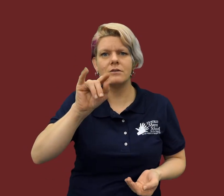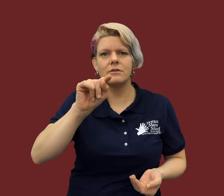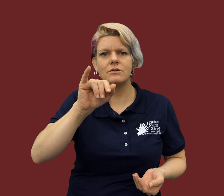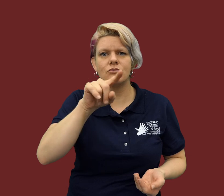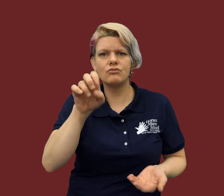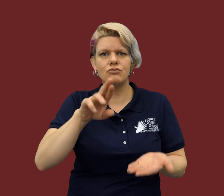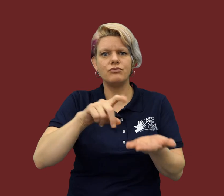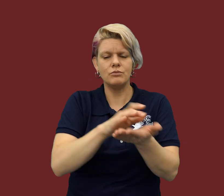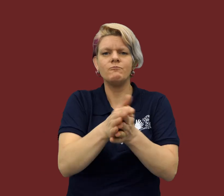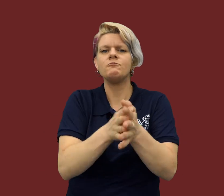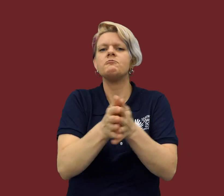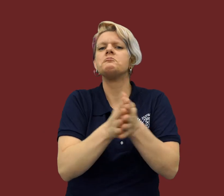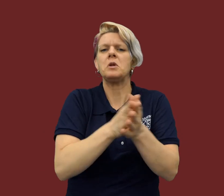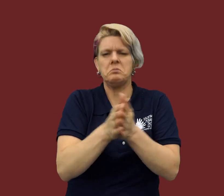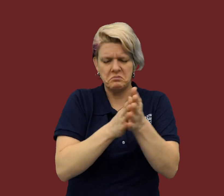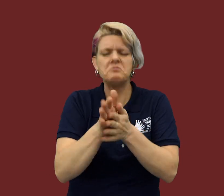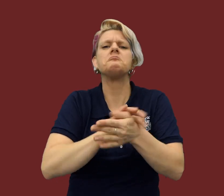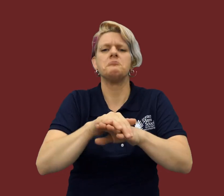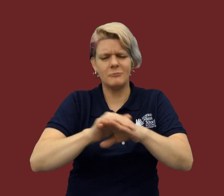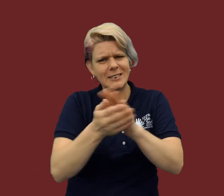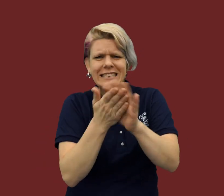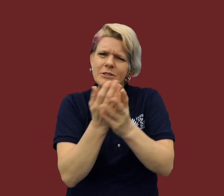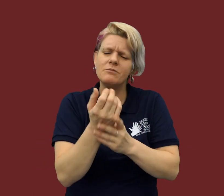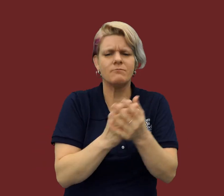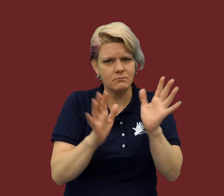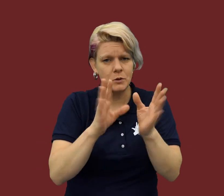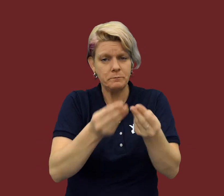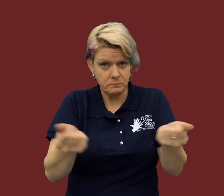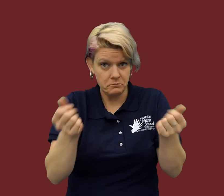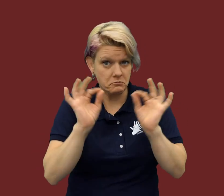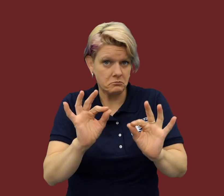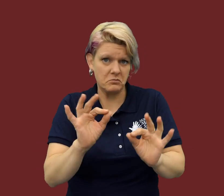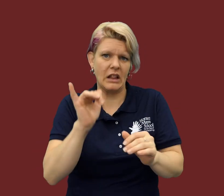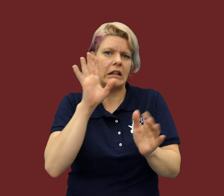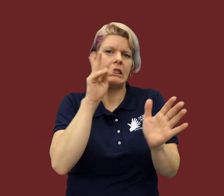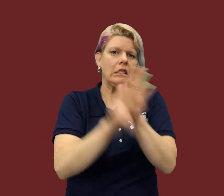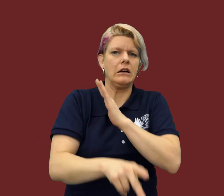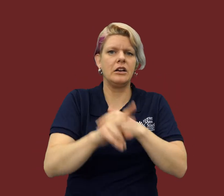Rub it all around your hands to kill off the virus. Third, do not touch your face if you